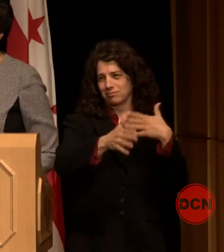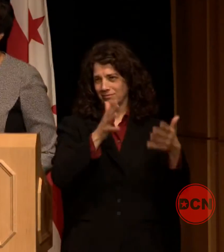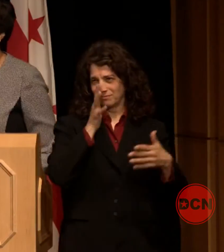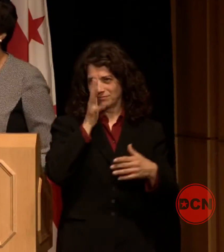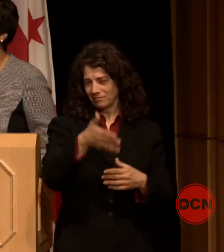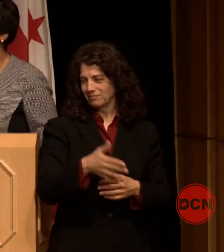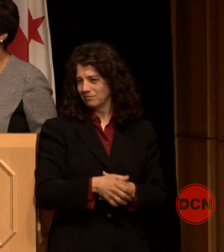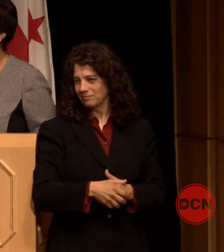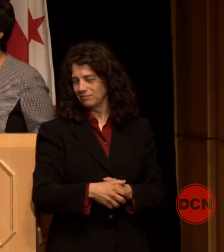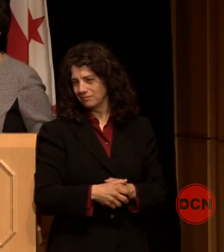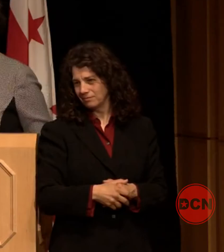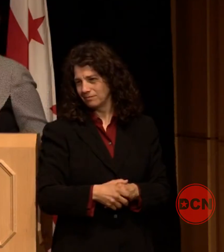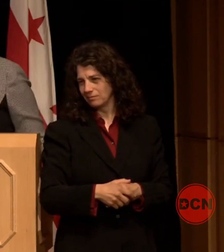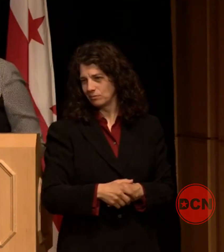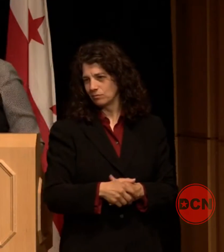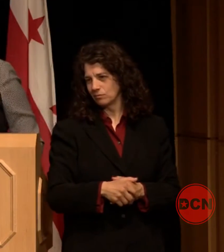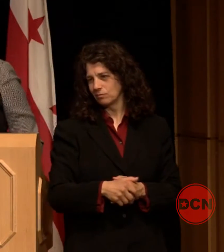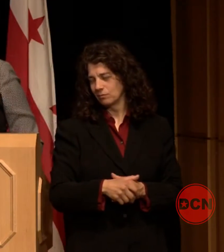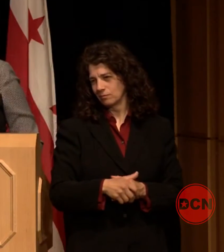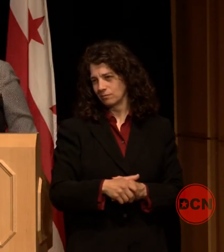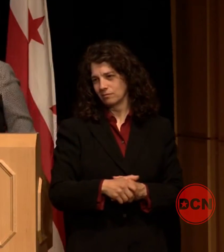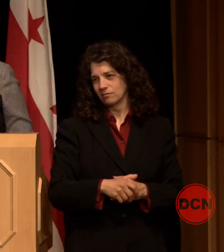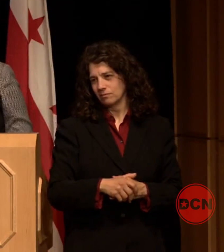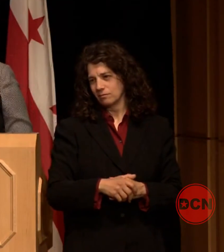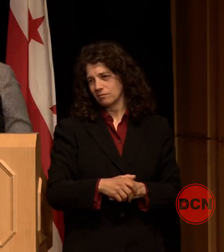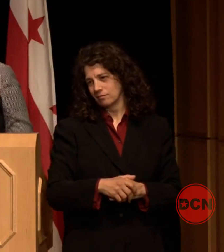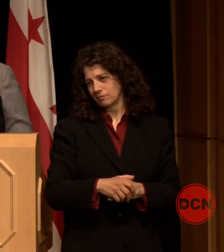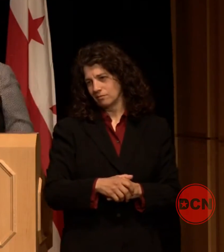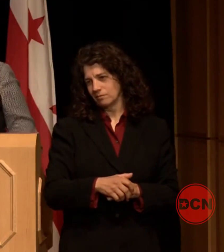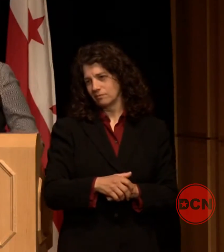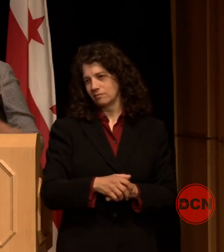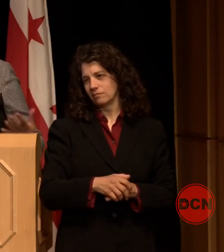NOW, FREQUENTLY I'M ASKED IN THE LAST SEVERAL MONTHS HOW HAVE